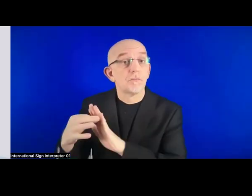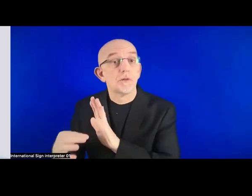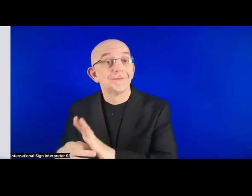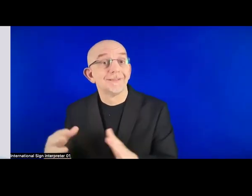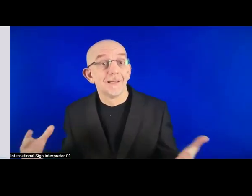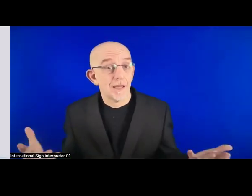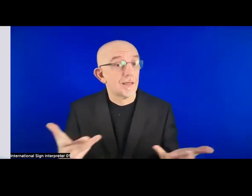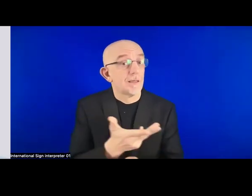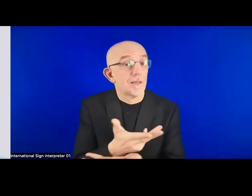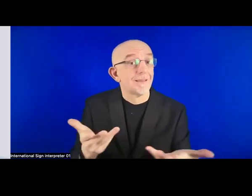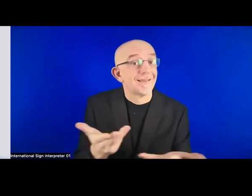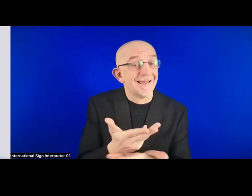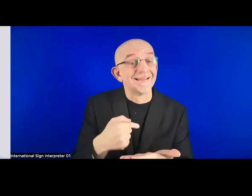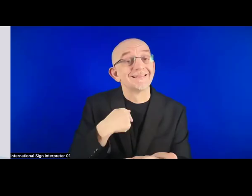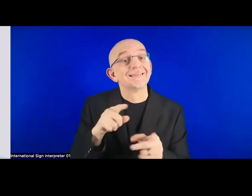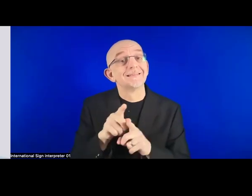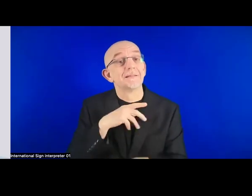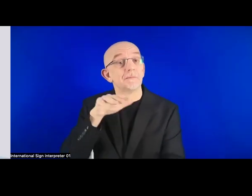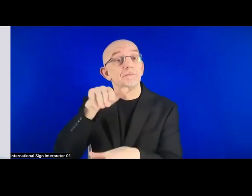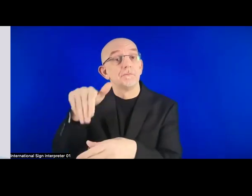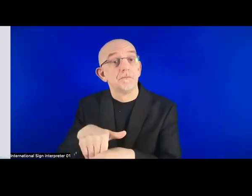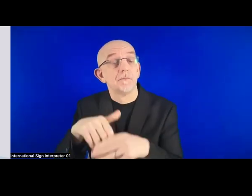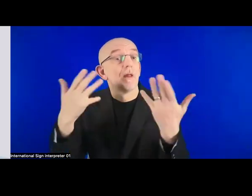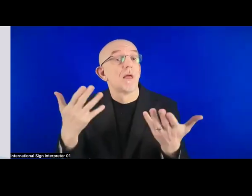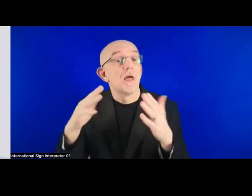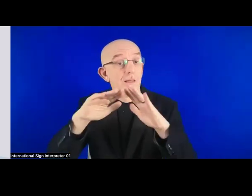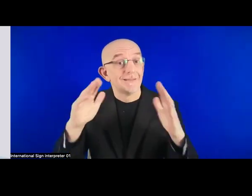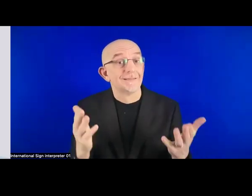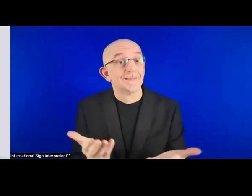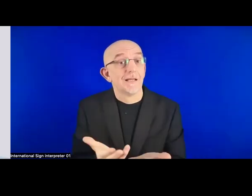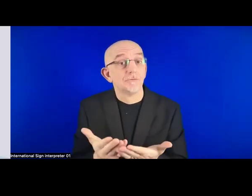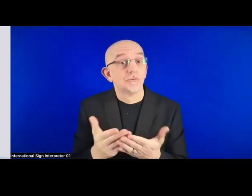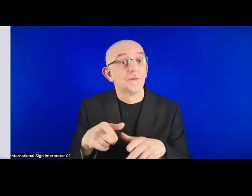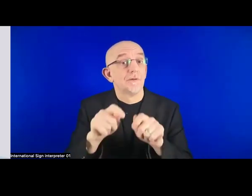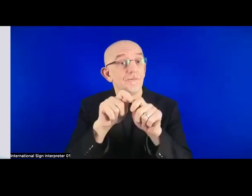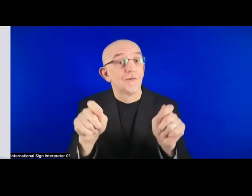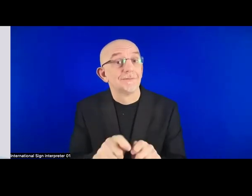committee. In also connects to a strong interest that I have in a proud research and